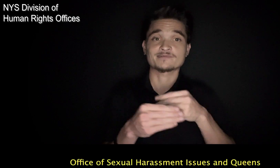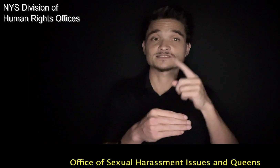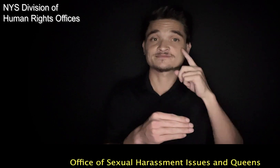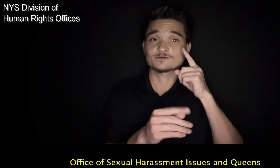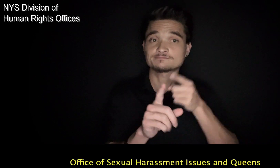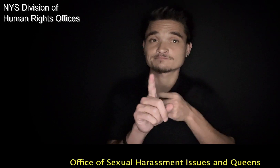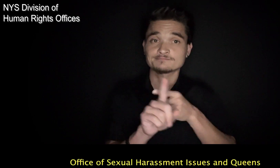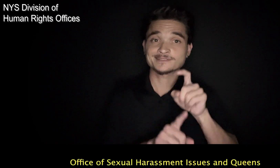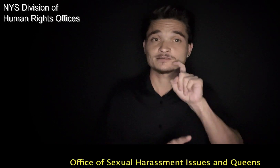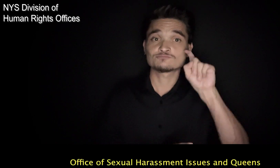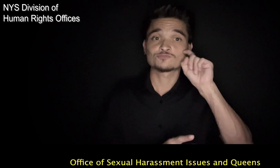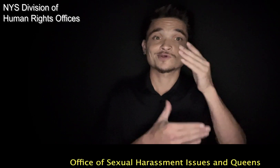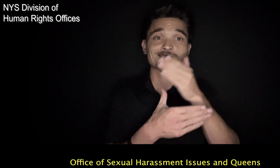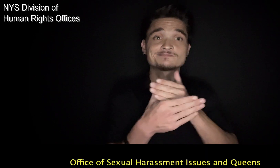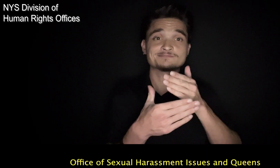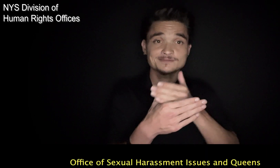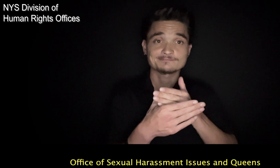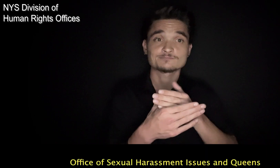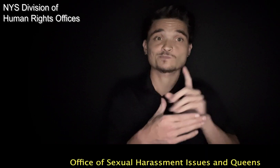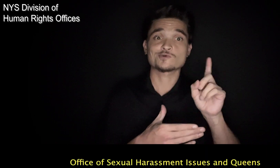Office of Sexual Harassment Issues and Queens